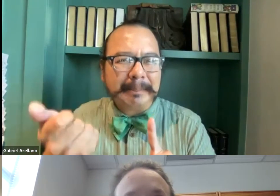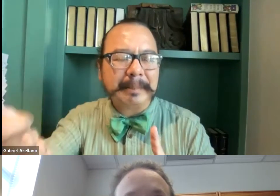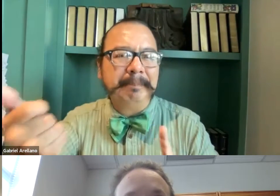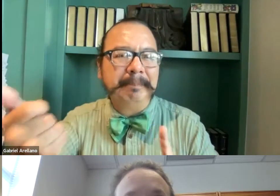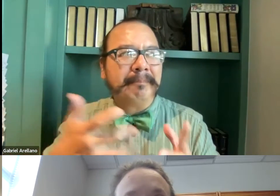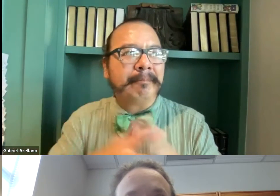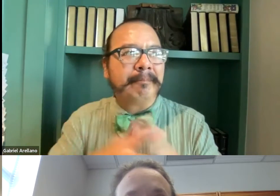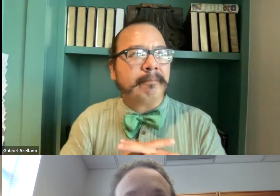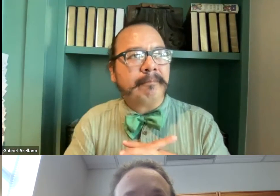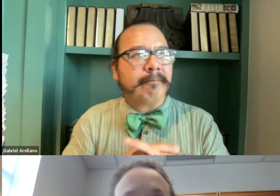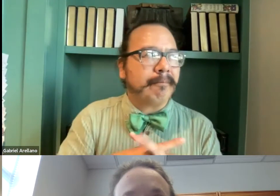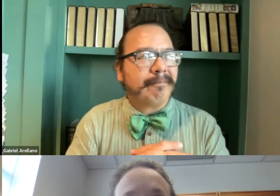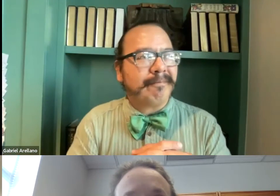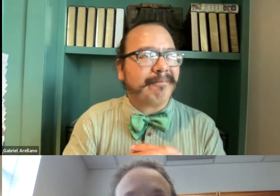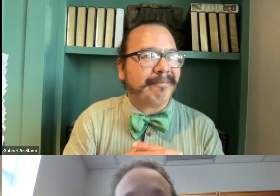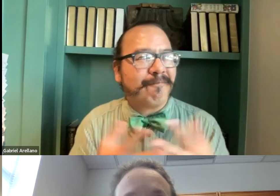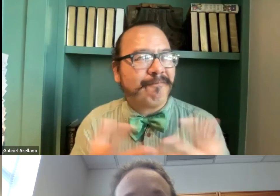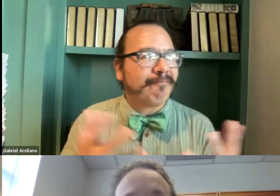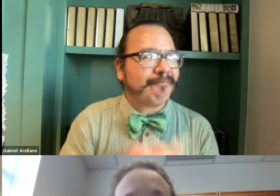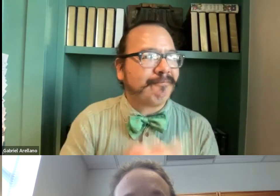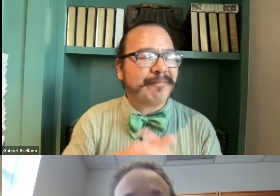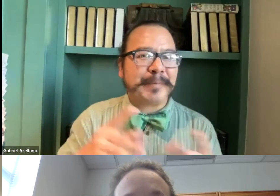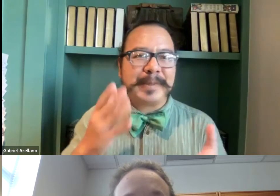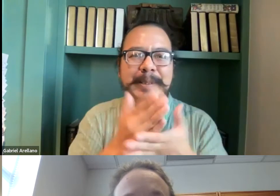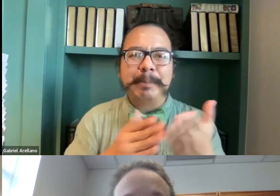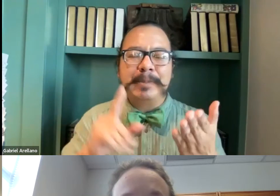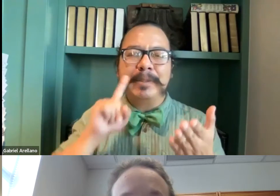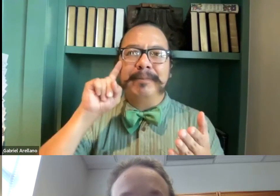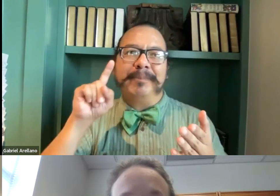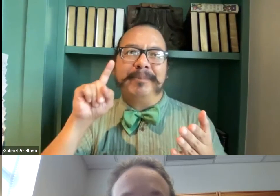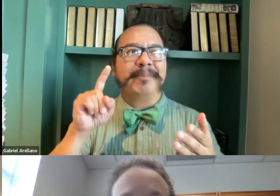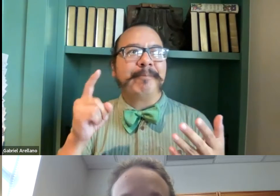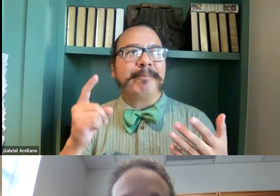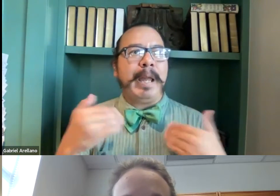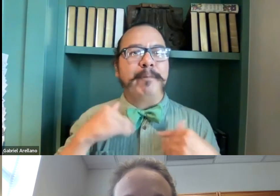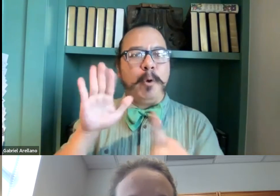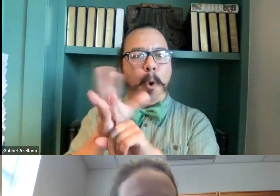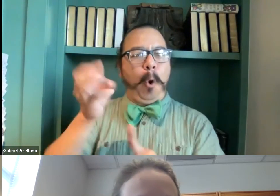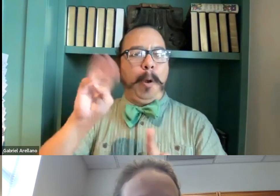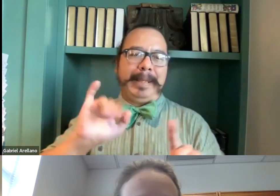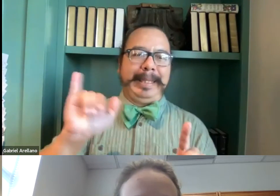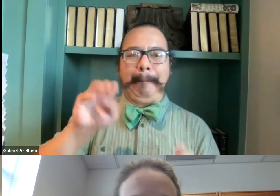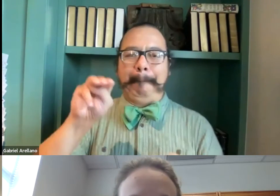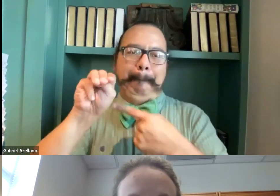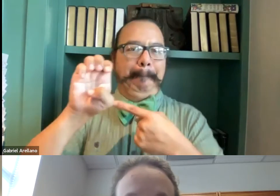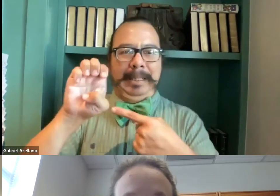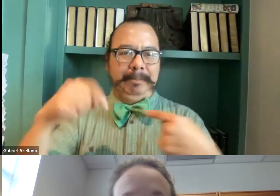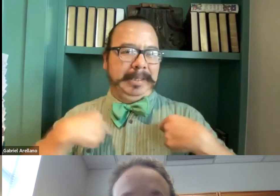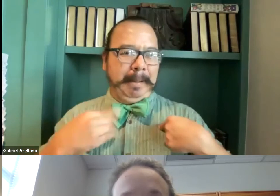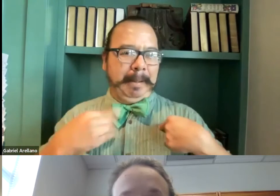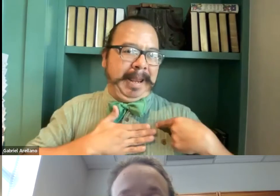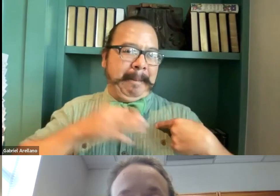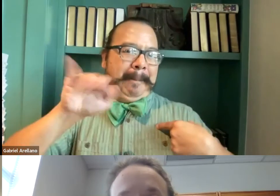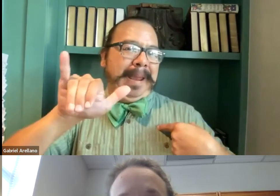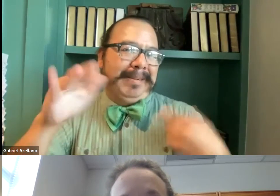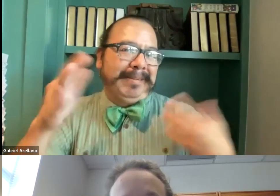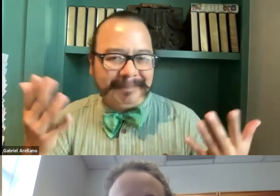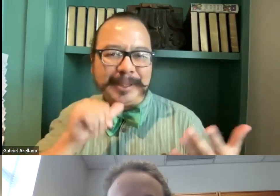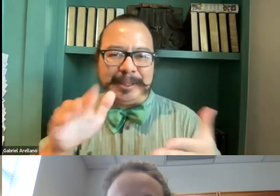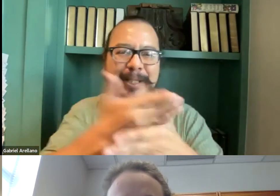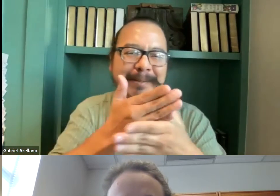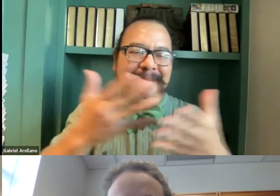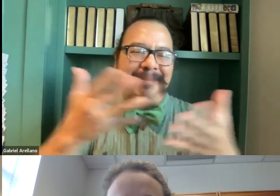Sign Language Interpreter | Paola Morales del Castillo, they: conferences uh that focus around stem, however, had aren't this inclusive. They they're not thinking about social justice,